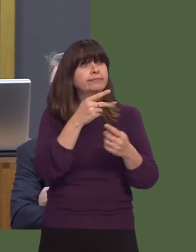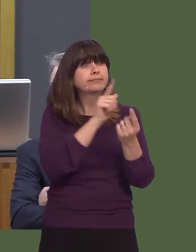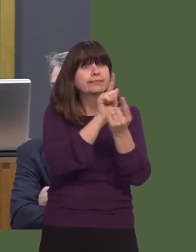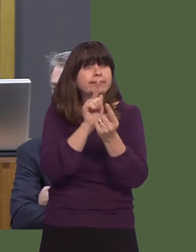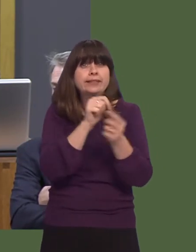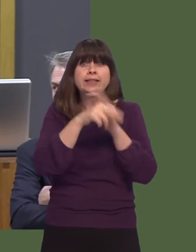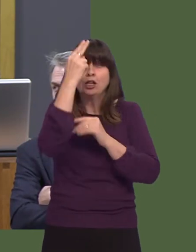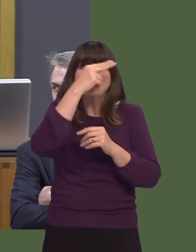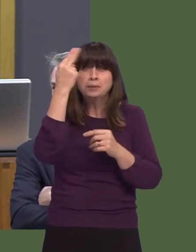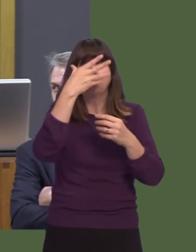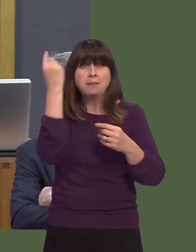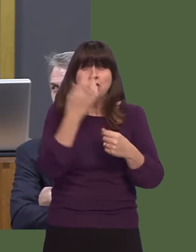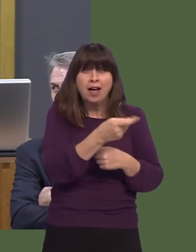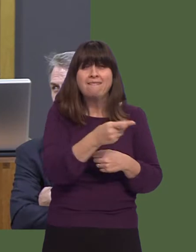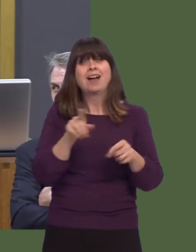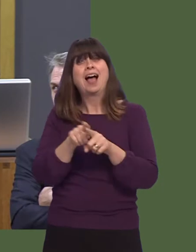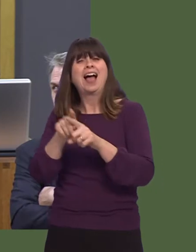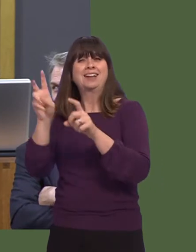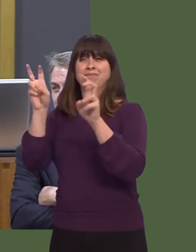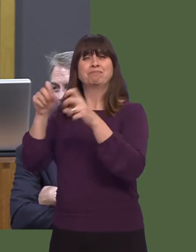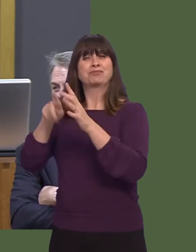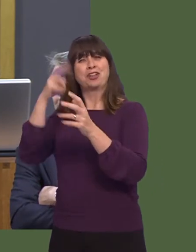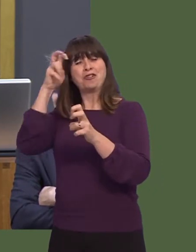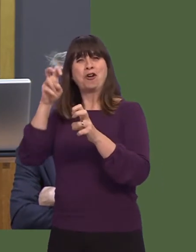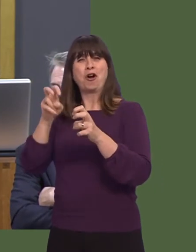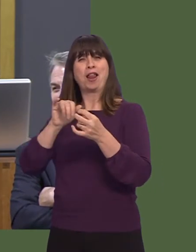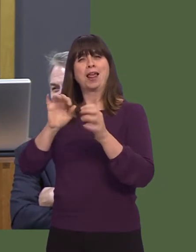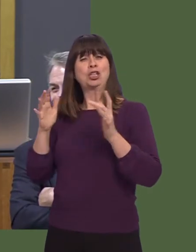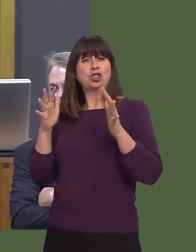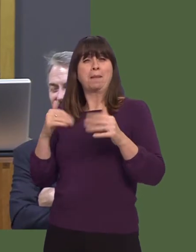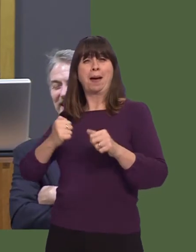in an innovative scheme called 'Shimmer my Zimmer', where they decorated and personalised